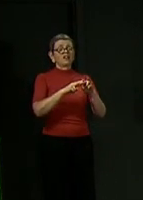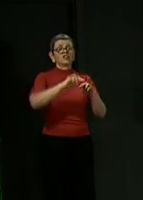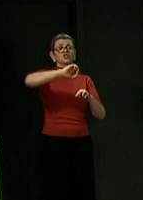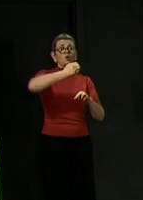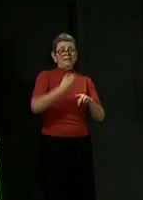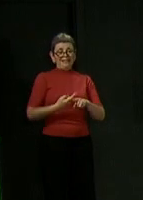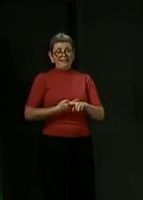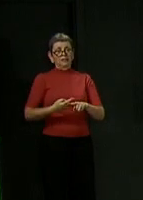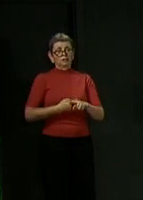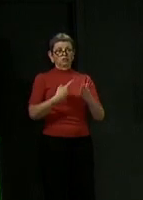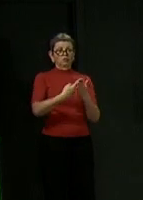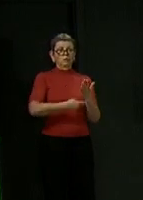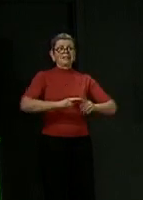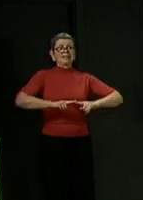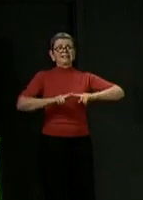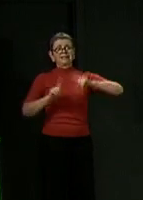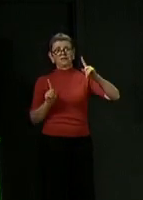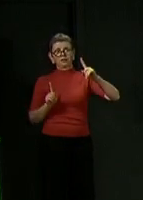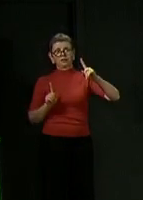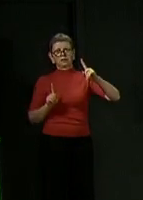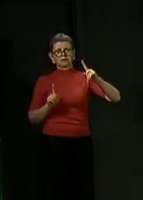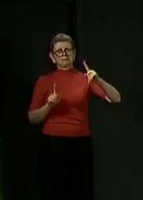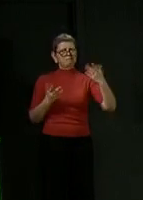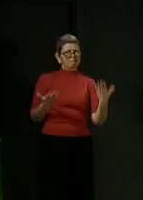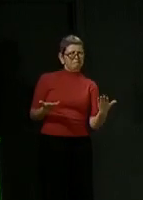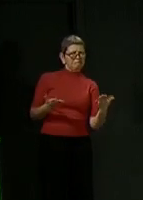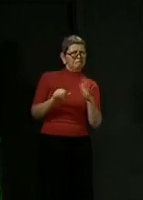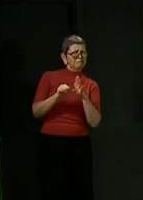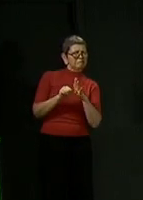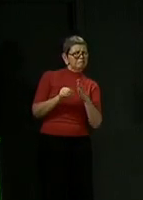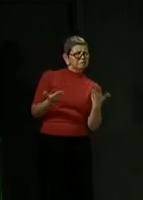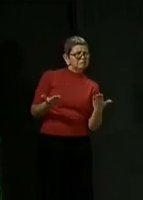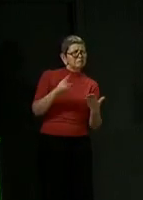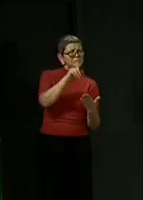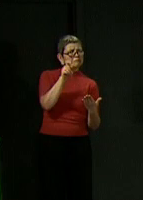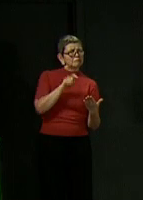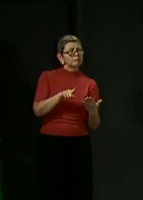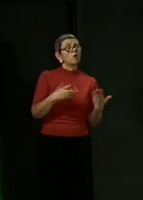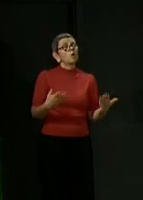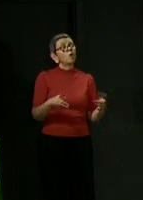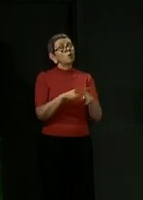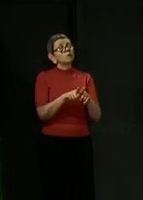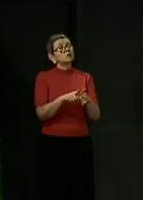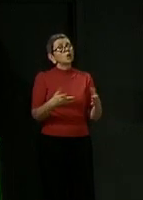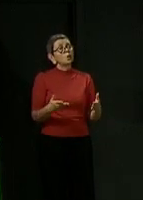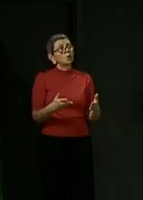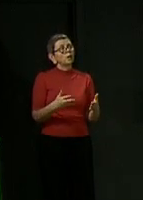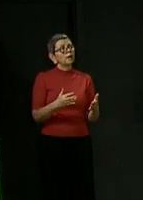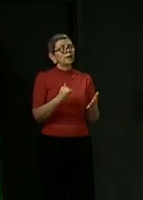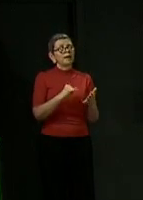border? And I'm also interested in the fact that while the SPA survey that was published